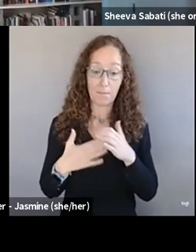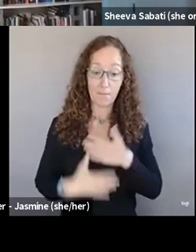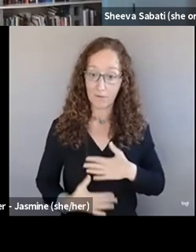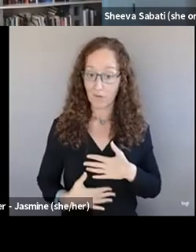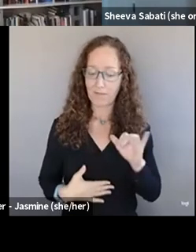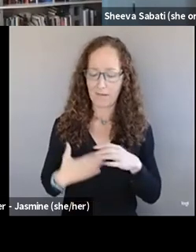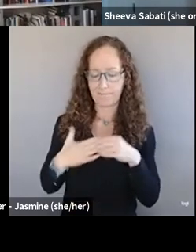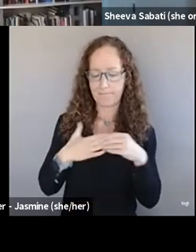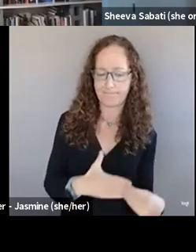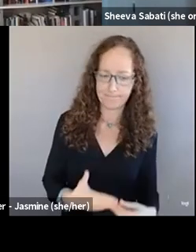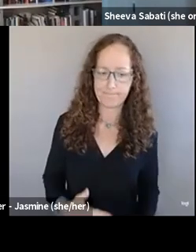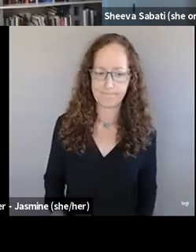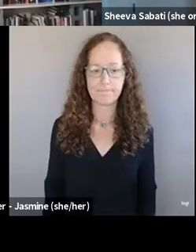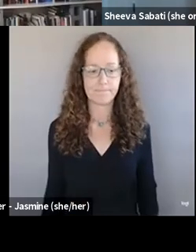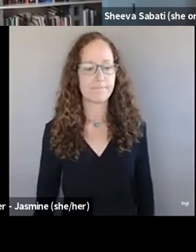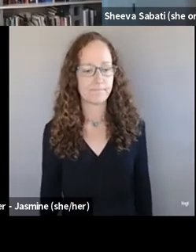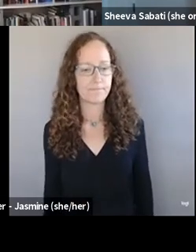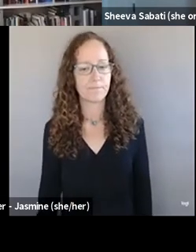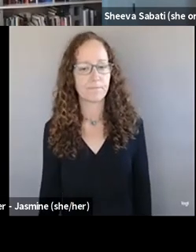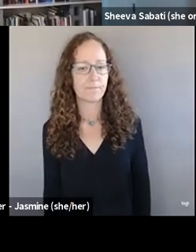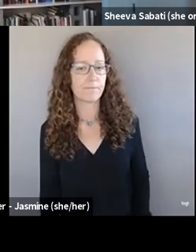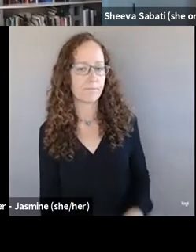mean, I may add something here that I know versus I know you